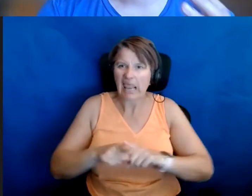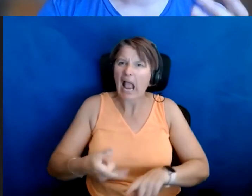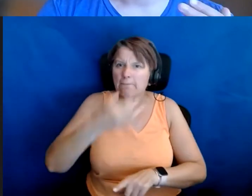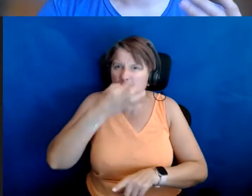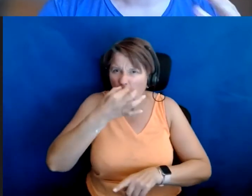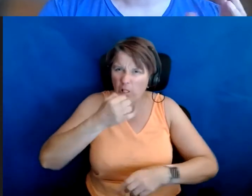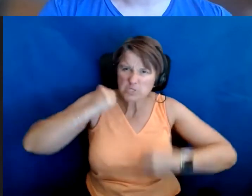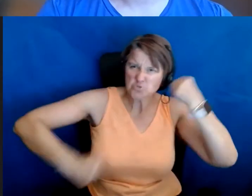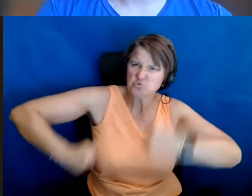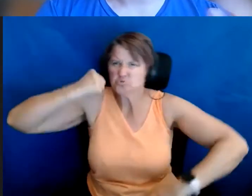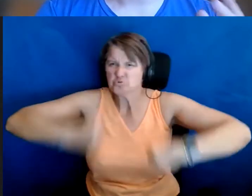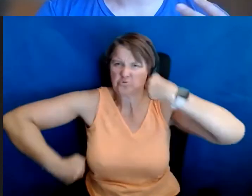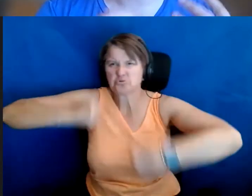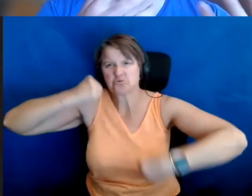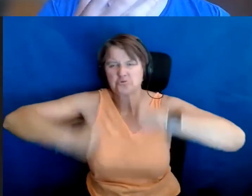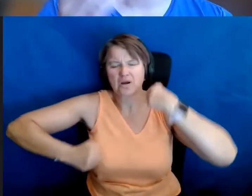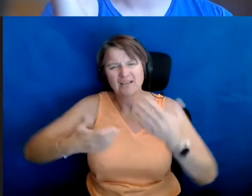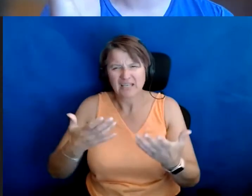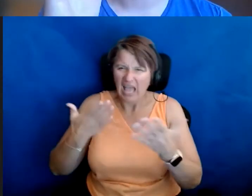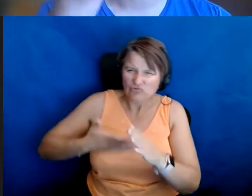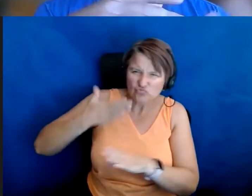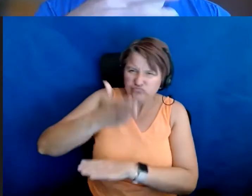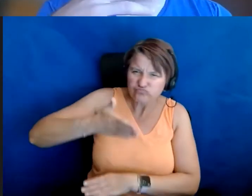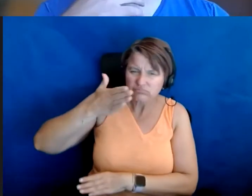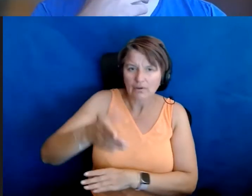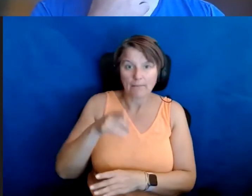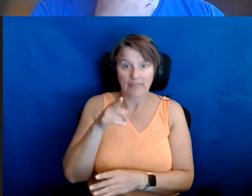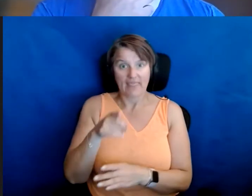And it's interesting because like it's a way of thinking about it.